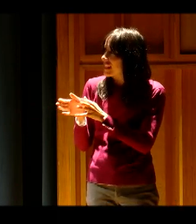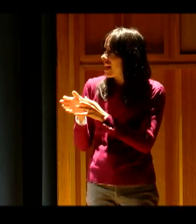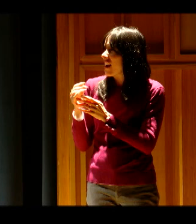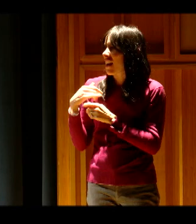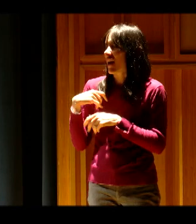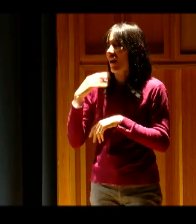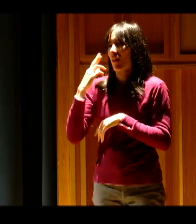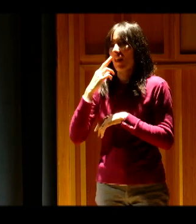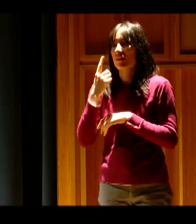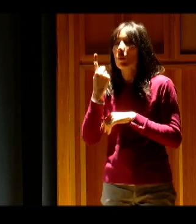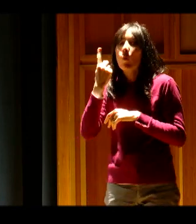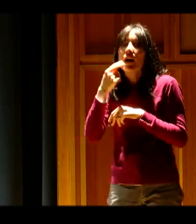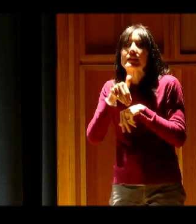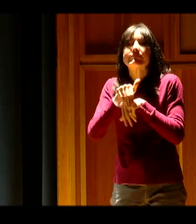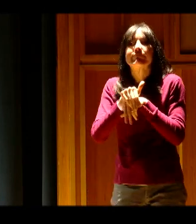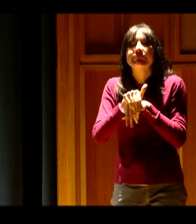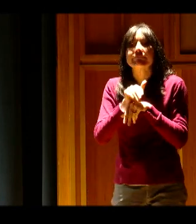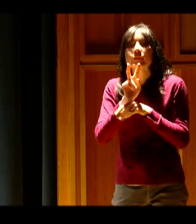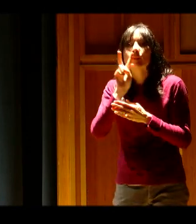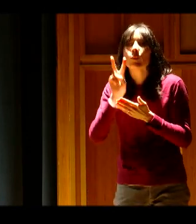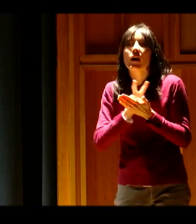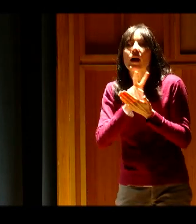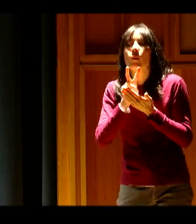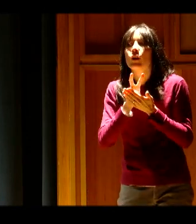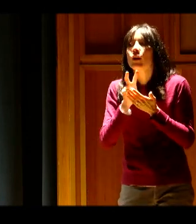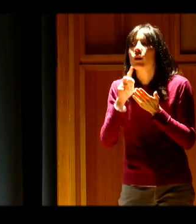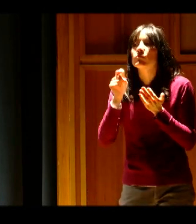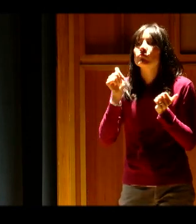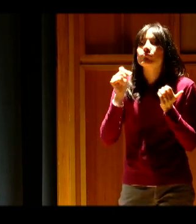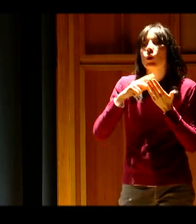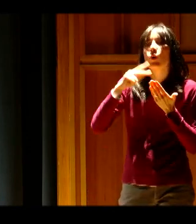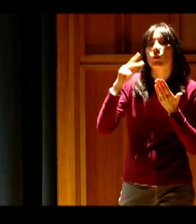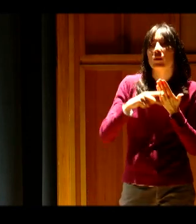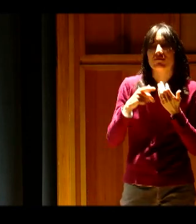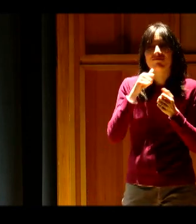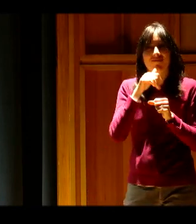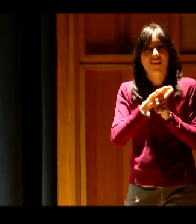And I realized that like myself there were probably many other colleagues out there